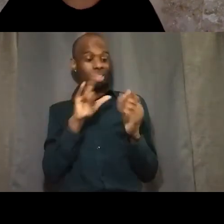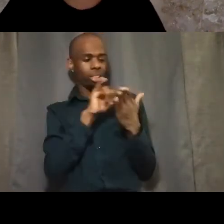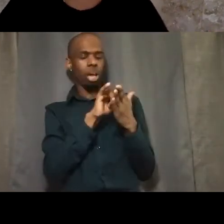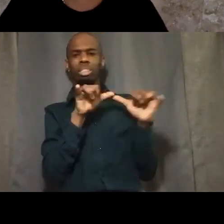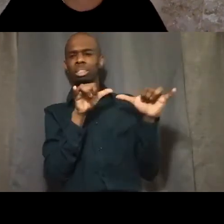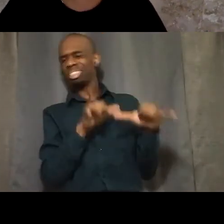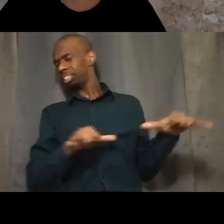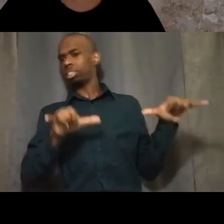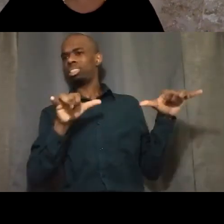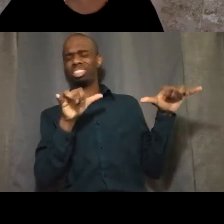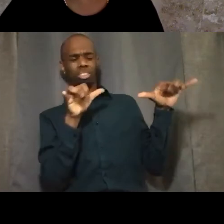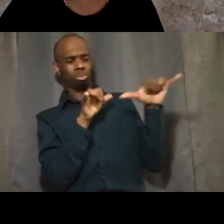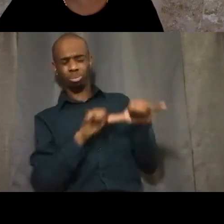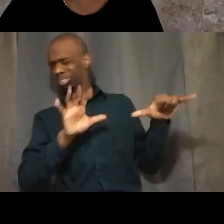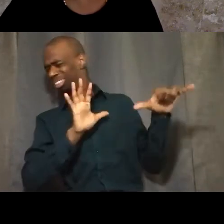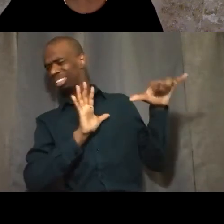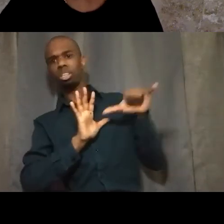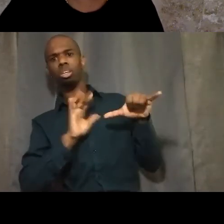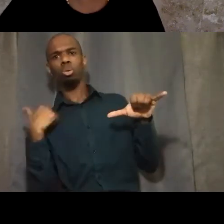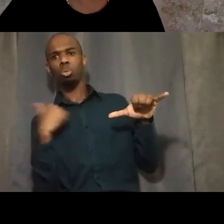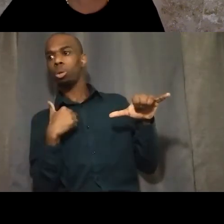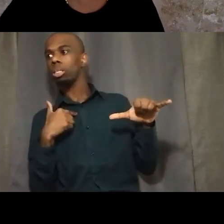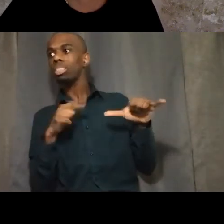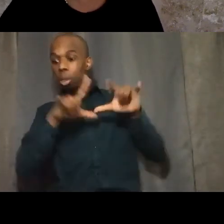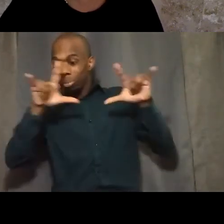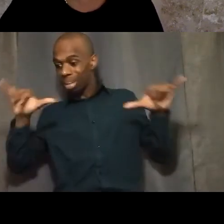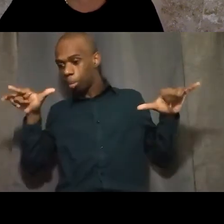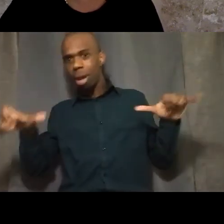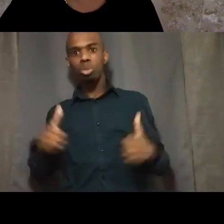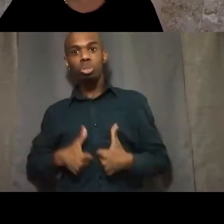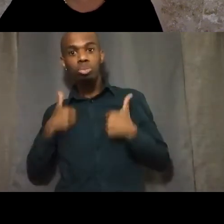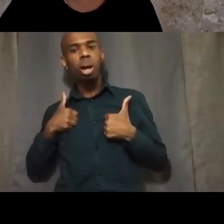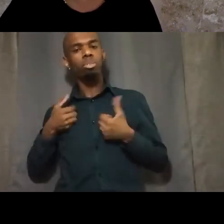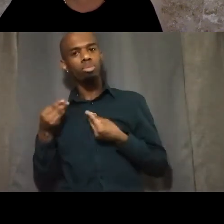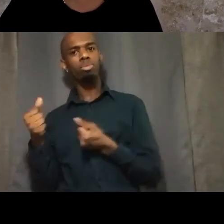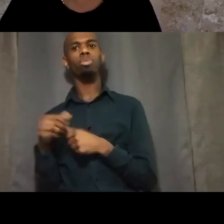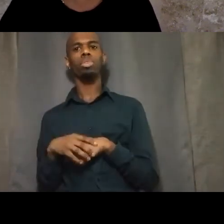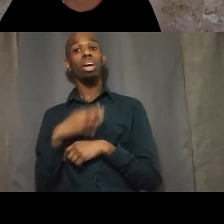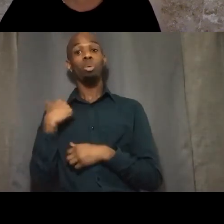Recognizing that we live in contradiction. Also recognizing that some of the things our people need